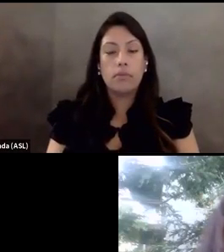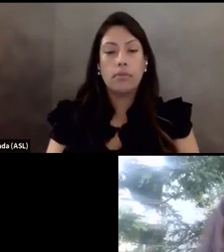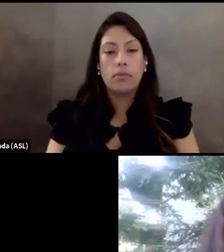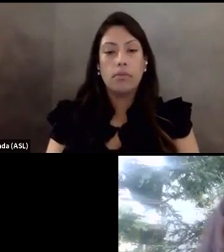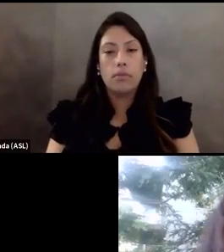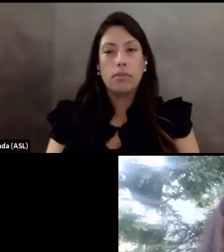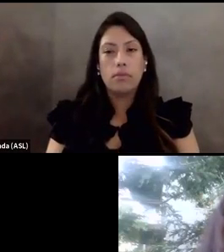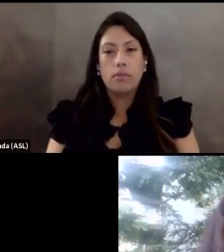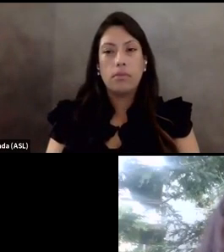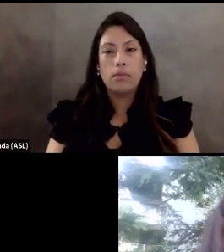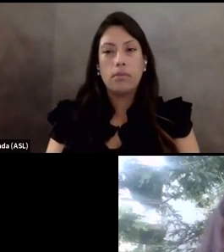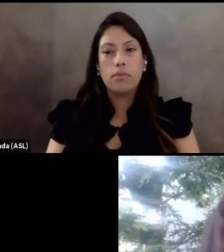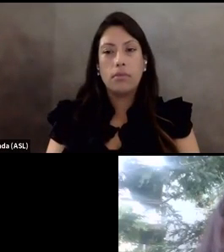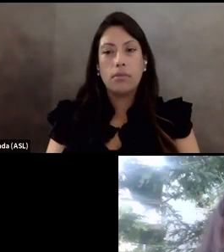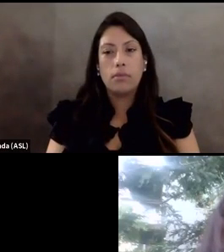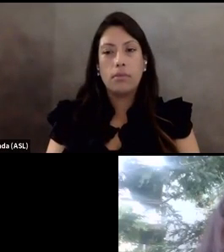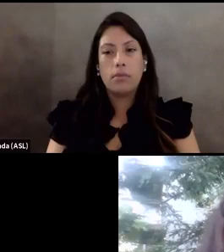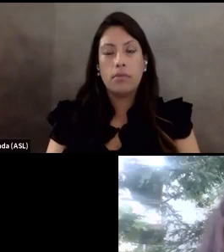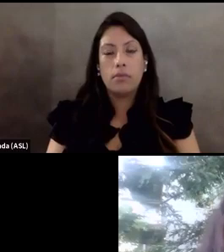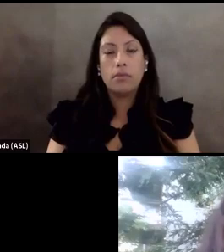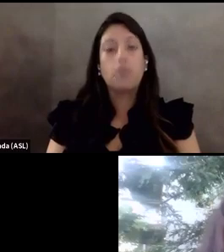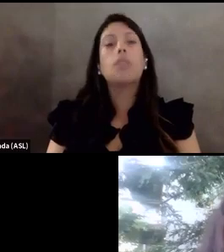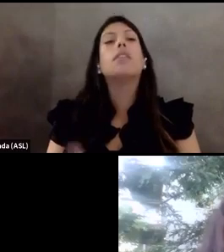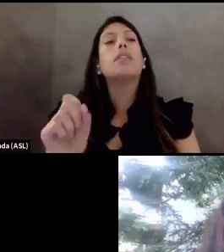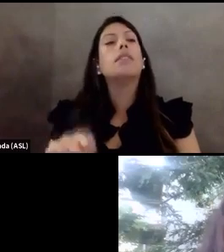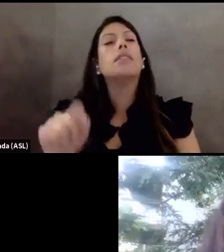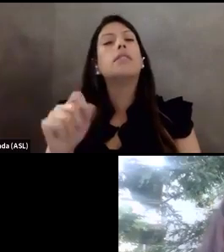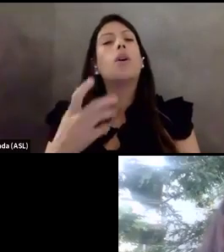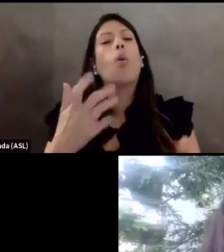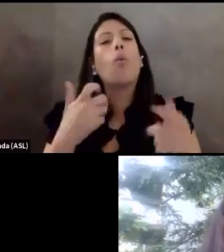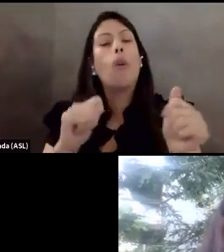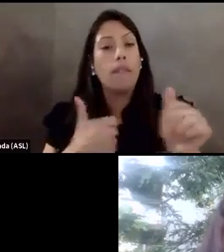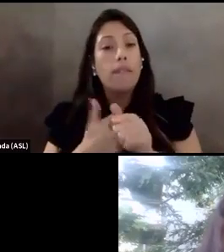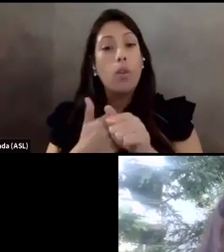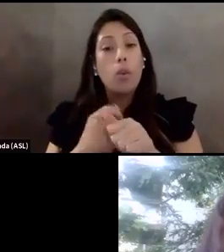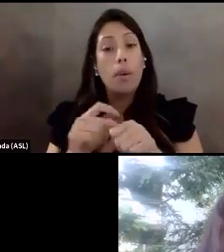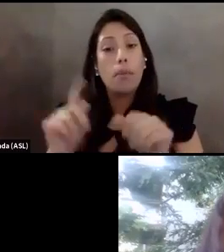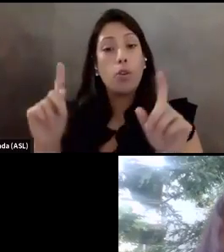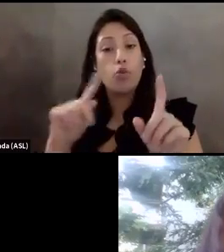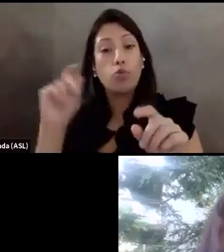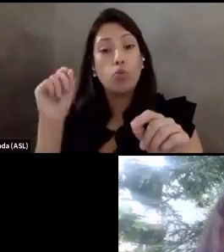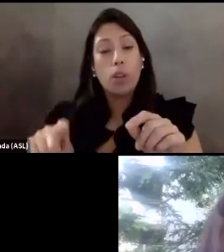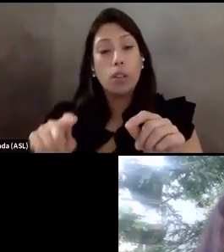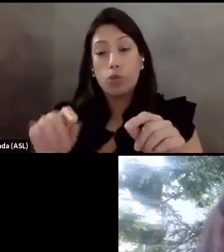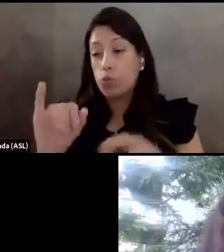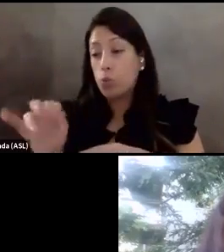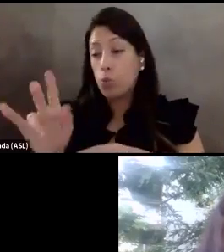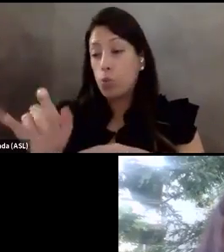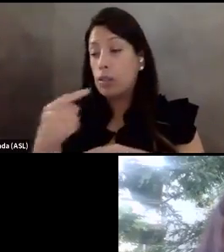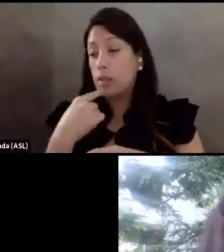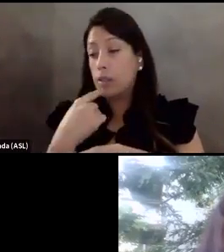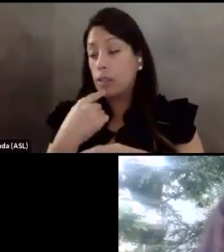follow up on a question that Julie posed about contact tracing the